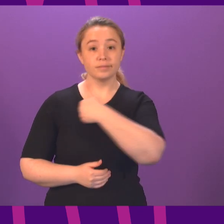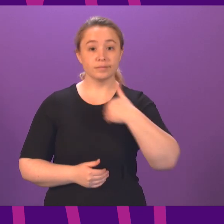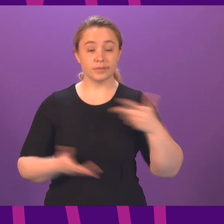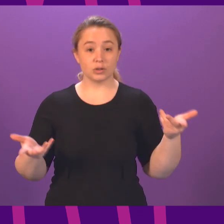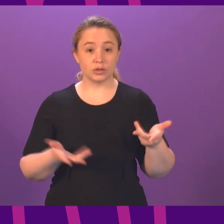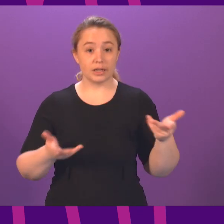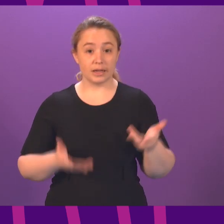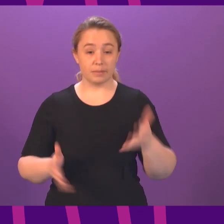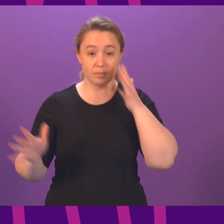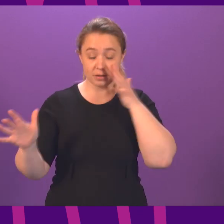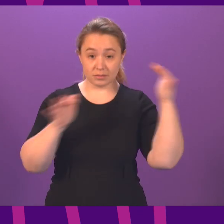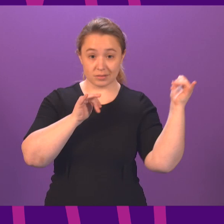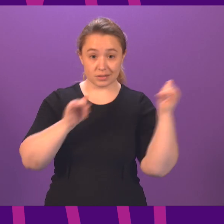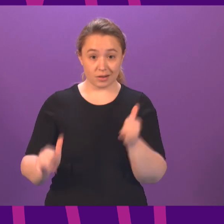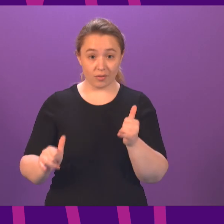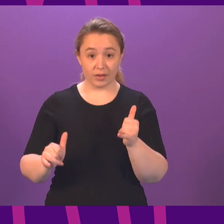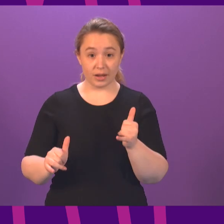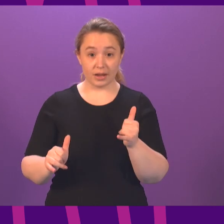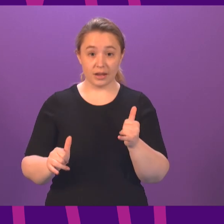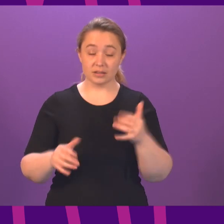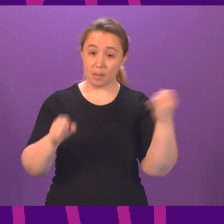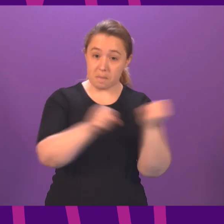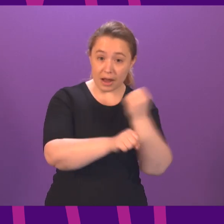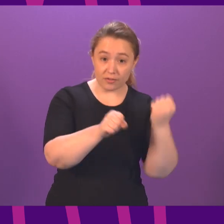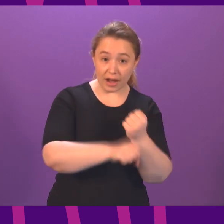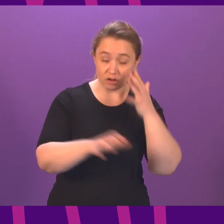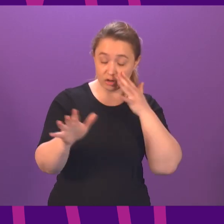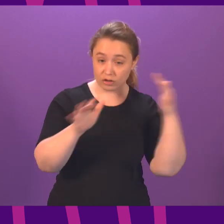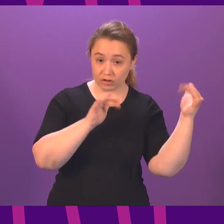of its members, most of whom are hauliers or manufacturers, showed that, since Brexit,